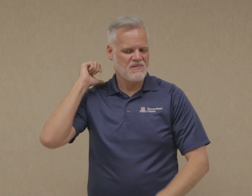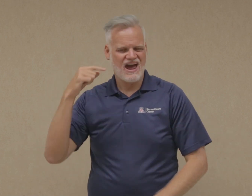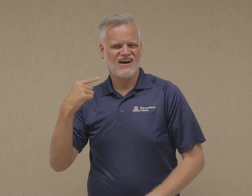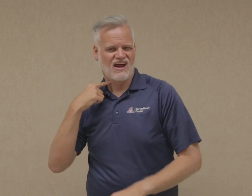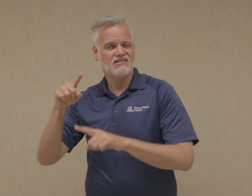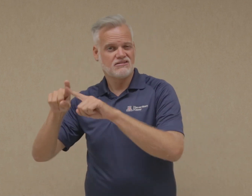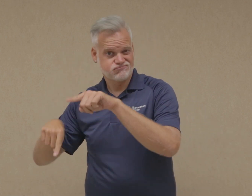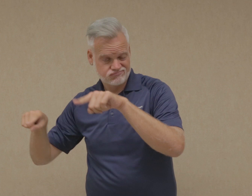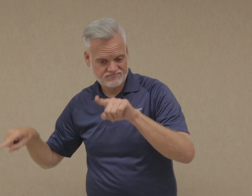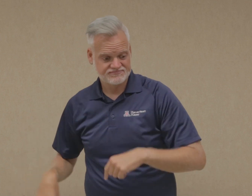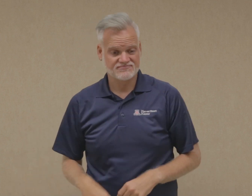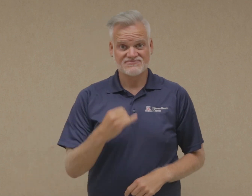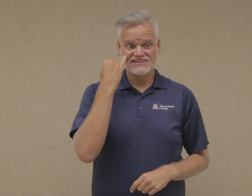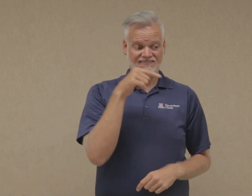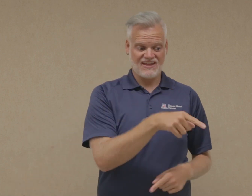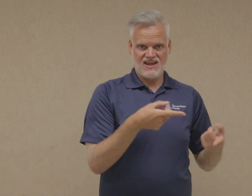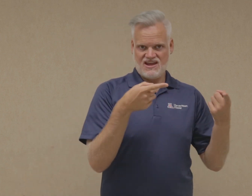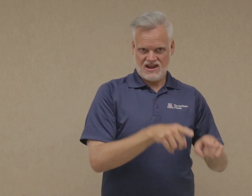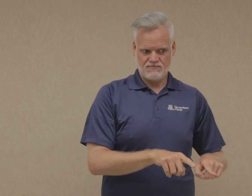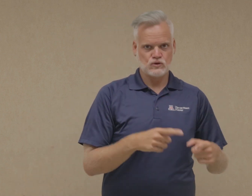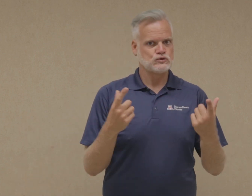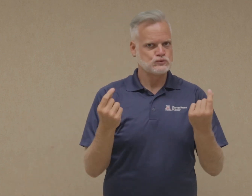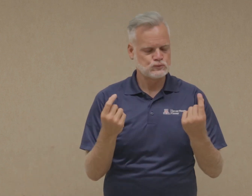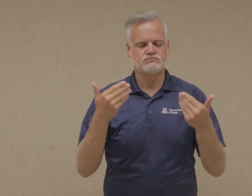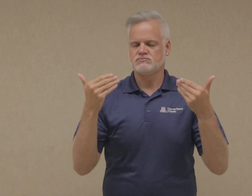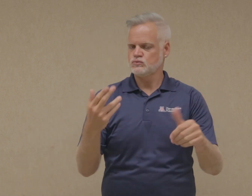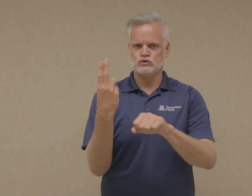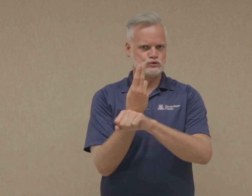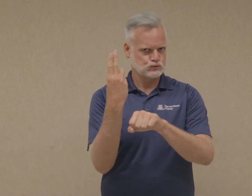arrest, this person will unexpectedly collapse and they are unconscious. This